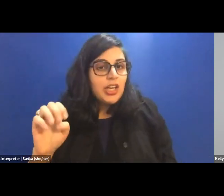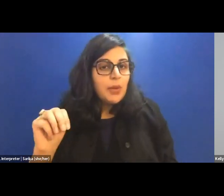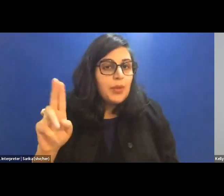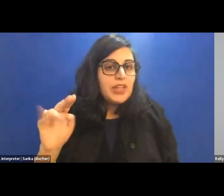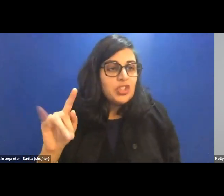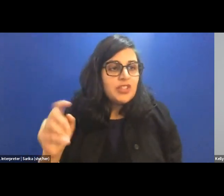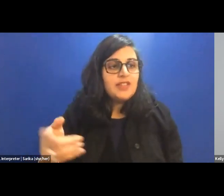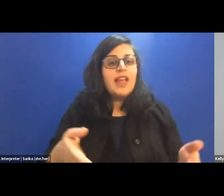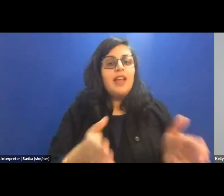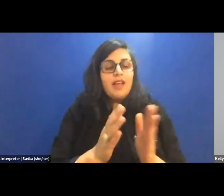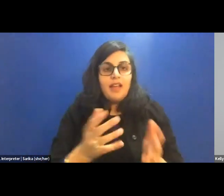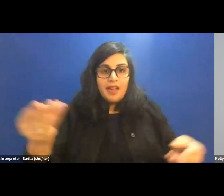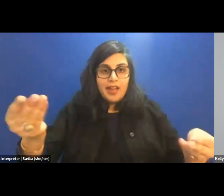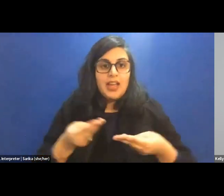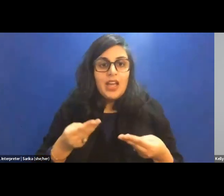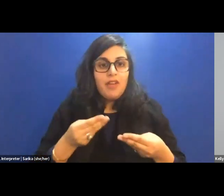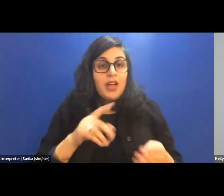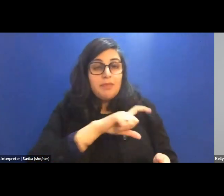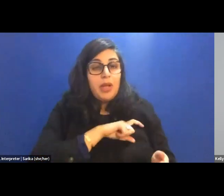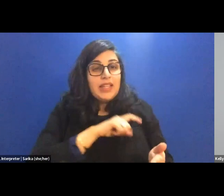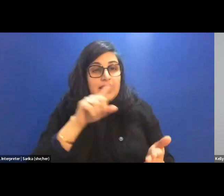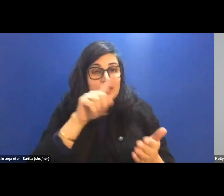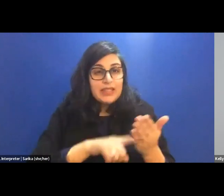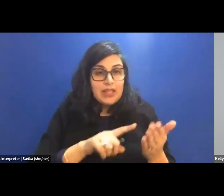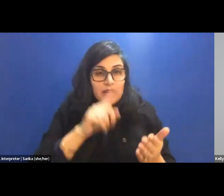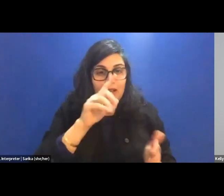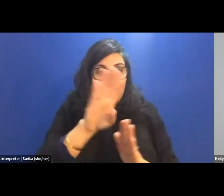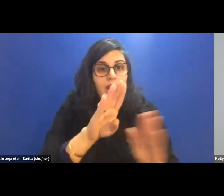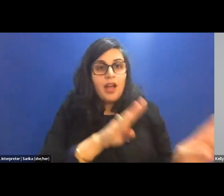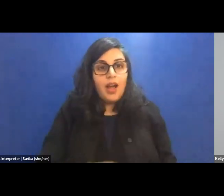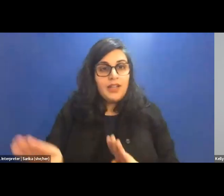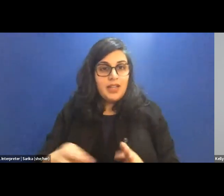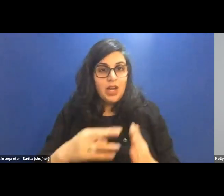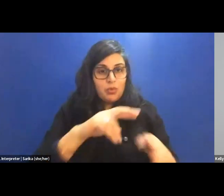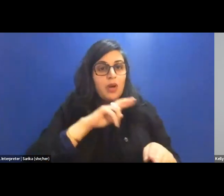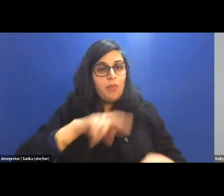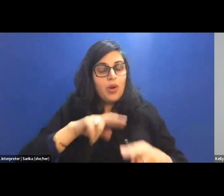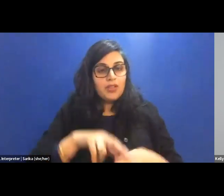gas, full stop. Ban rapid fire munitions. Give us access to police misconduct records. Give us